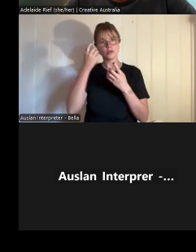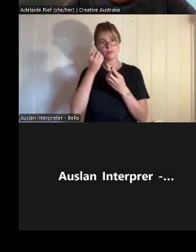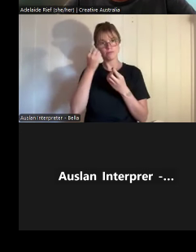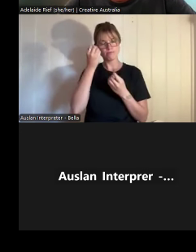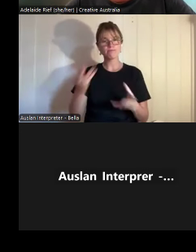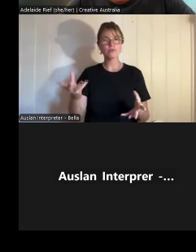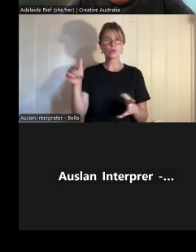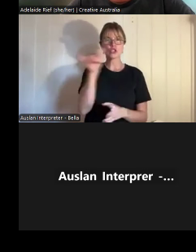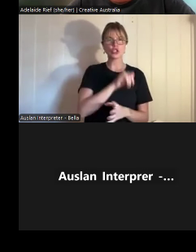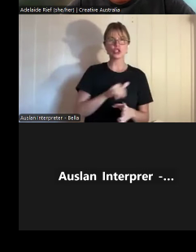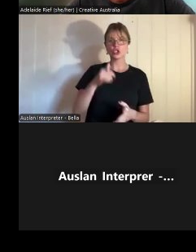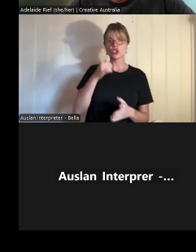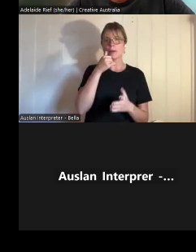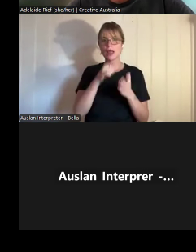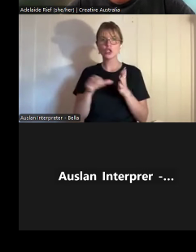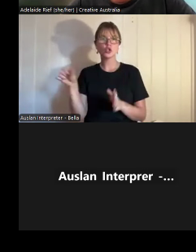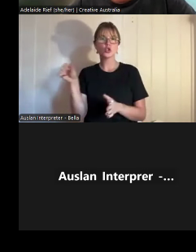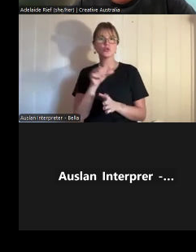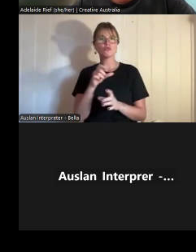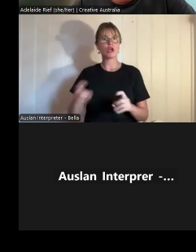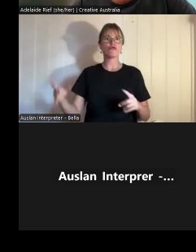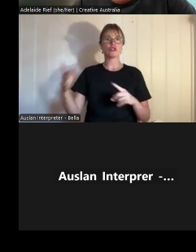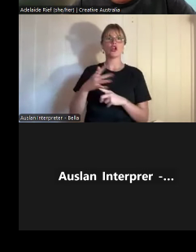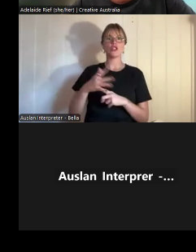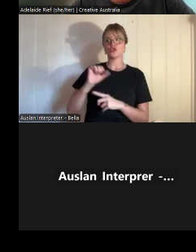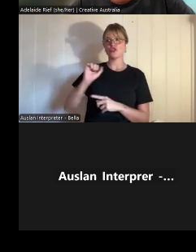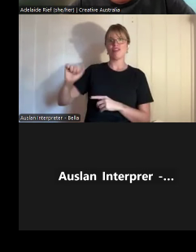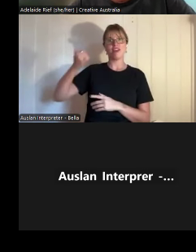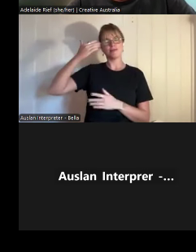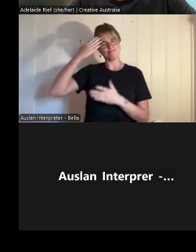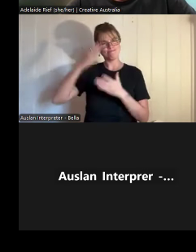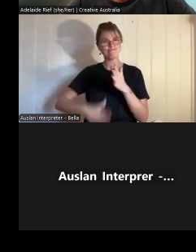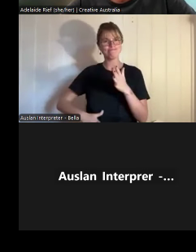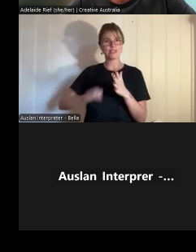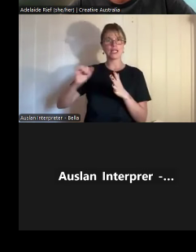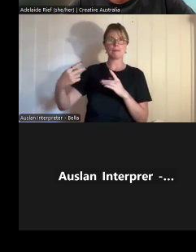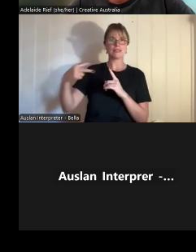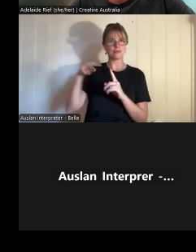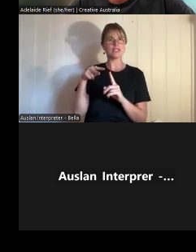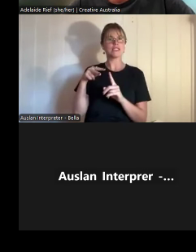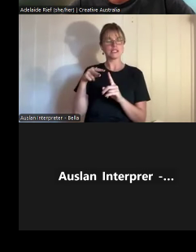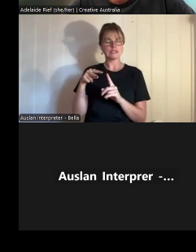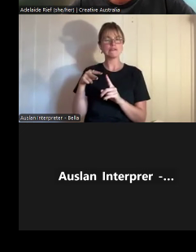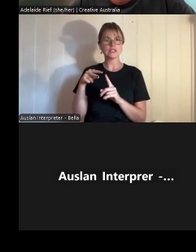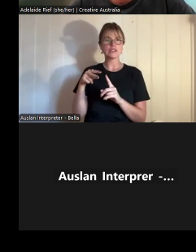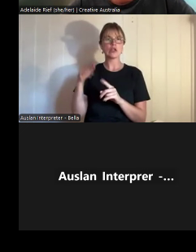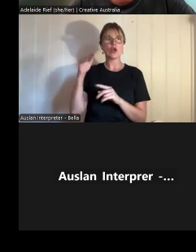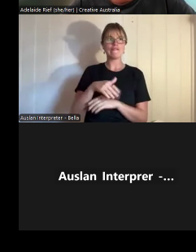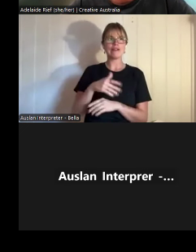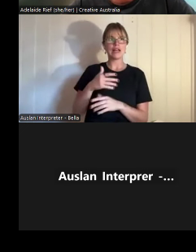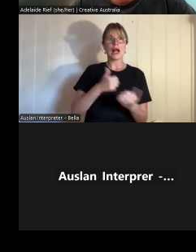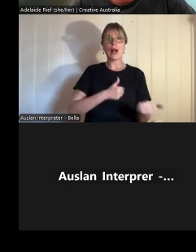prioritise. So their expertise, their experience, their perspectives on how well your application